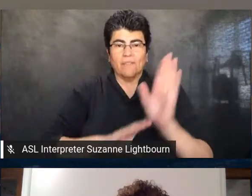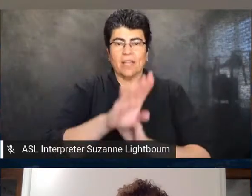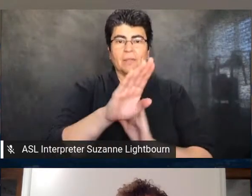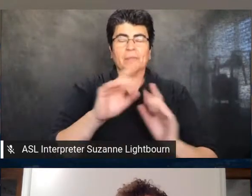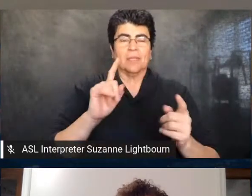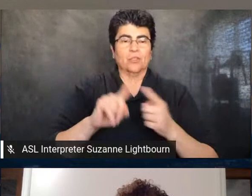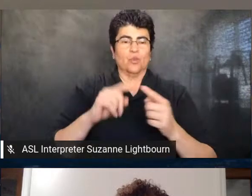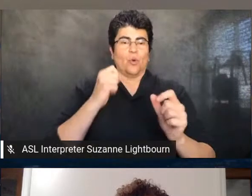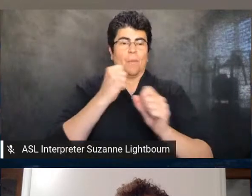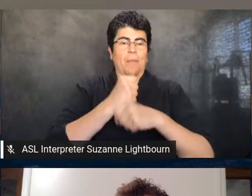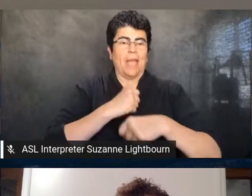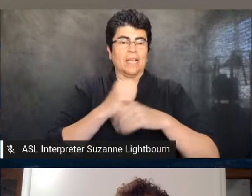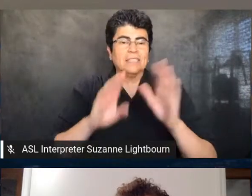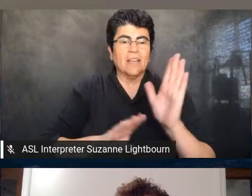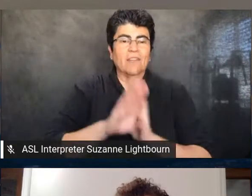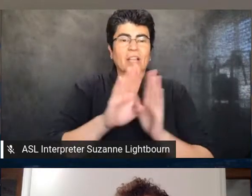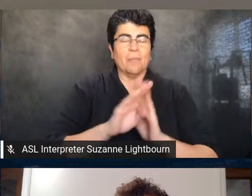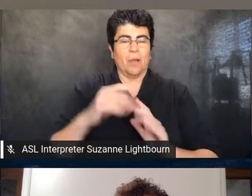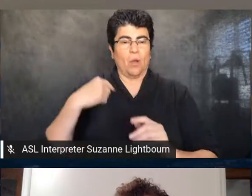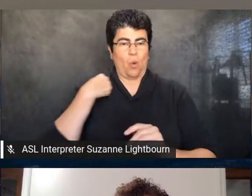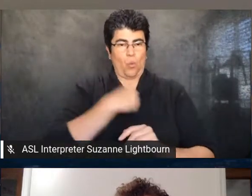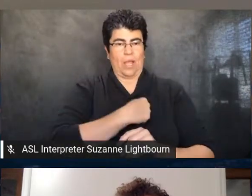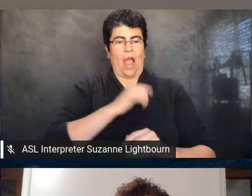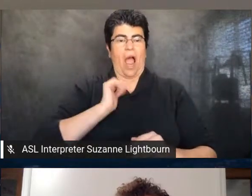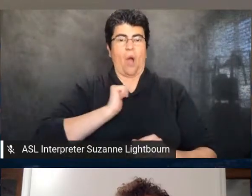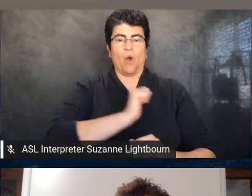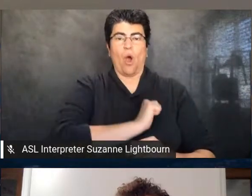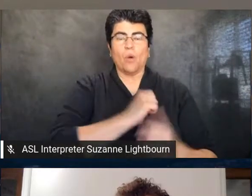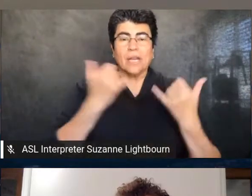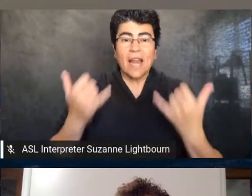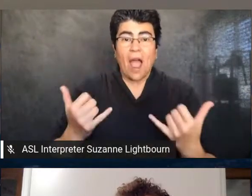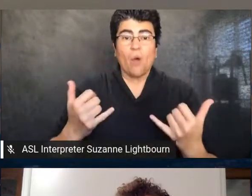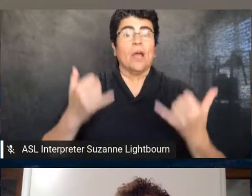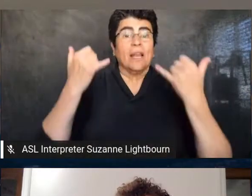continue to develop our own because now more than ever,